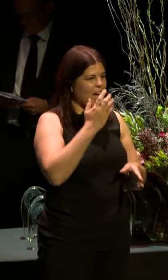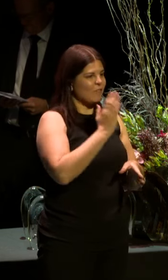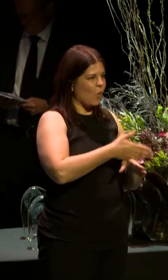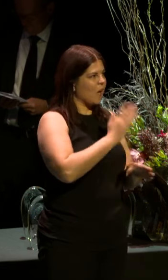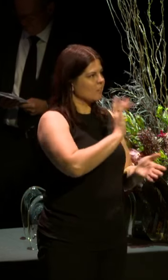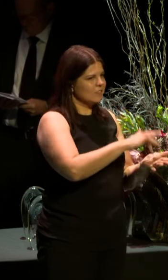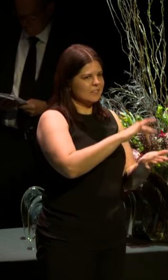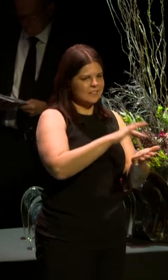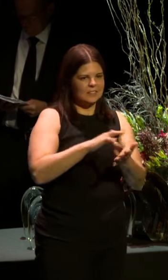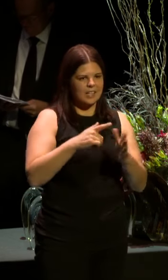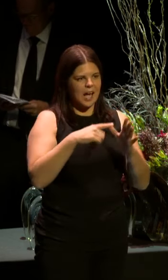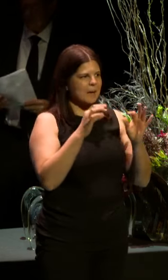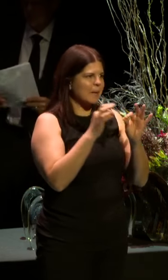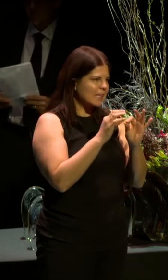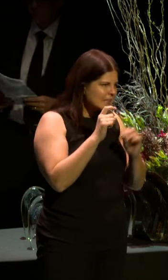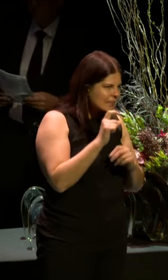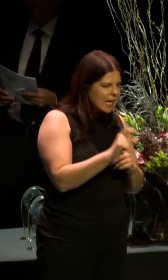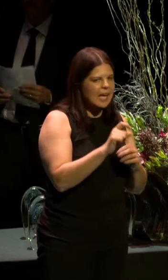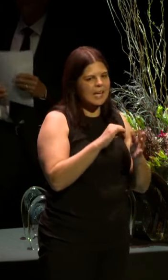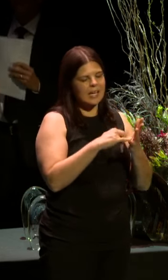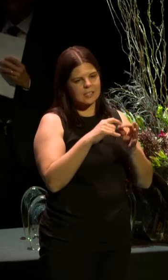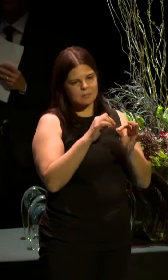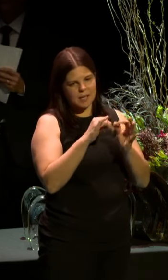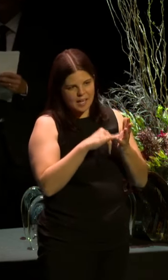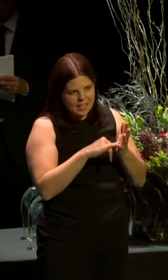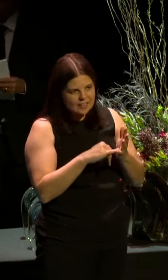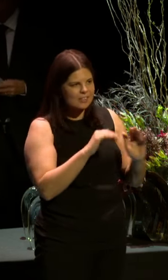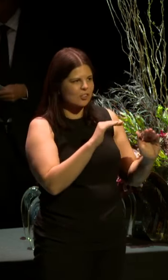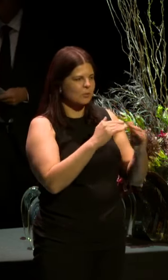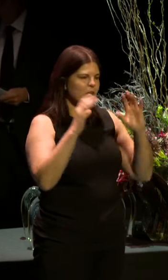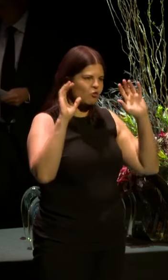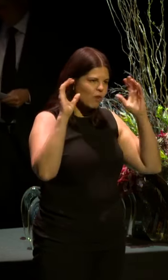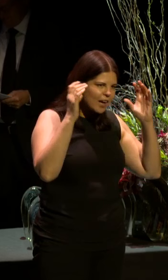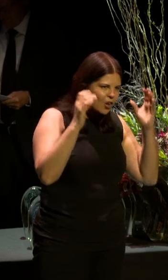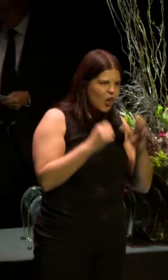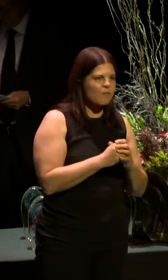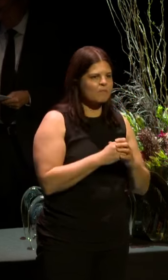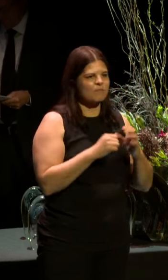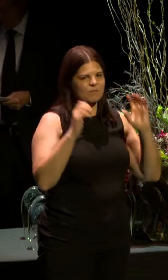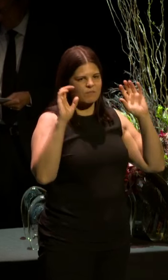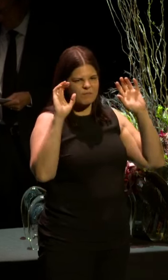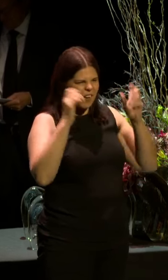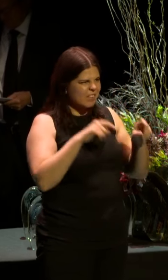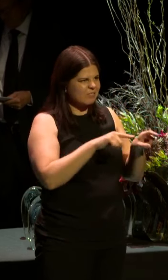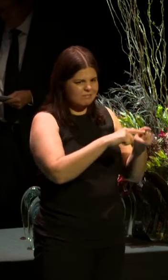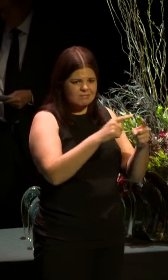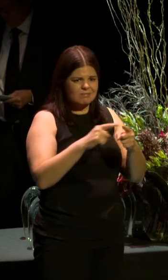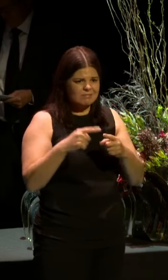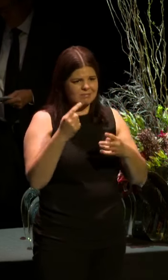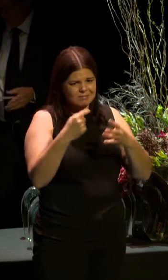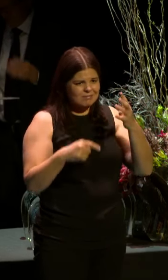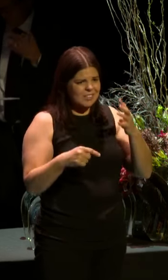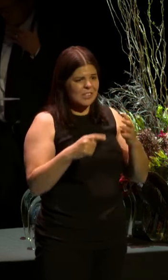I've worked at the ABC, I've worked at SBS, I've worked in community radio, I've worked at Radio Skid Row, 2EC. Cath Dwyer's here tonight from 2EC. Oh, my God. Such an amazing time.